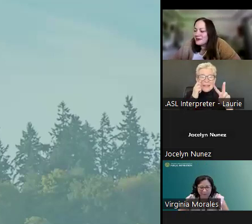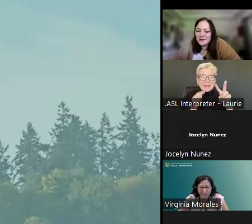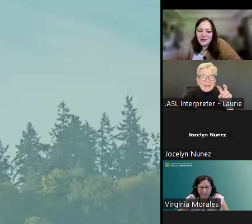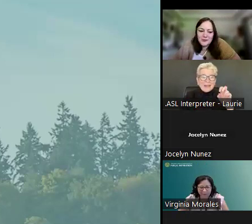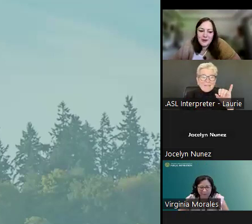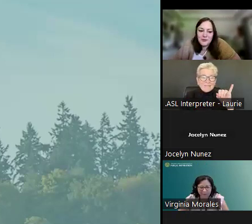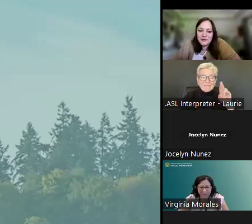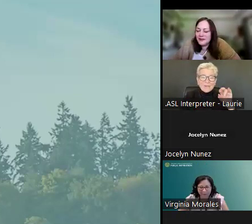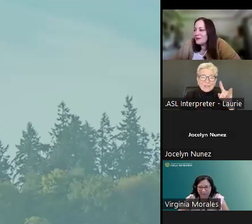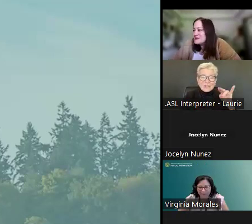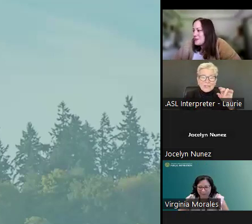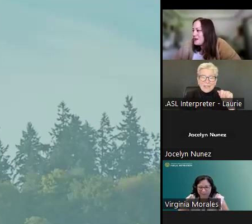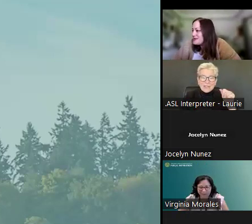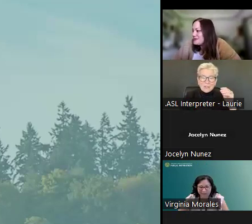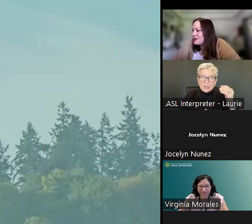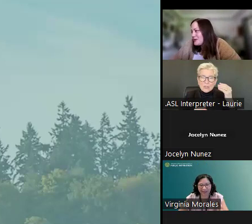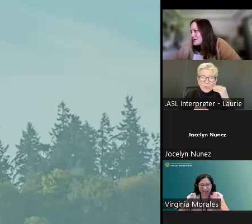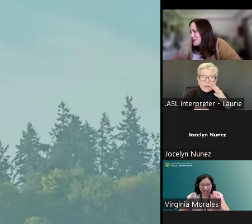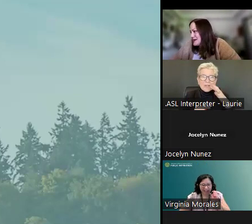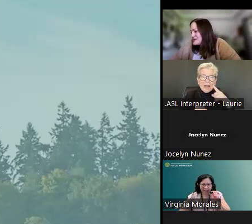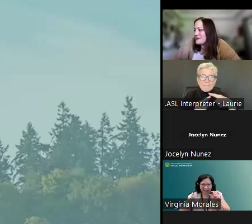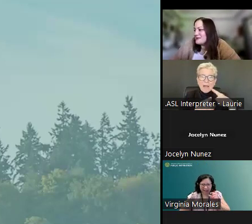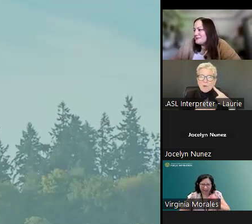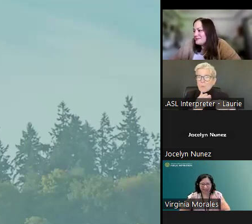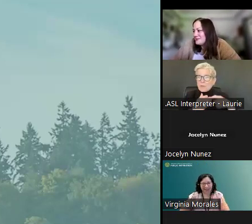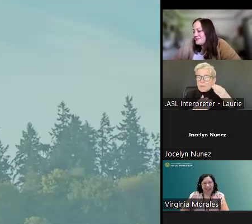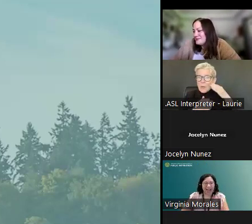what you know about multilingual supports and what OSPI has to offer?